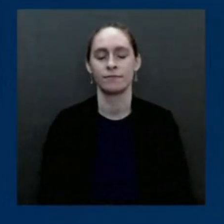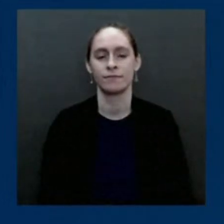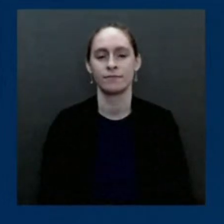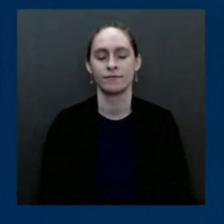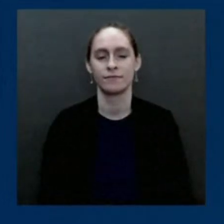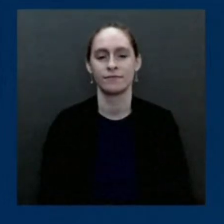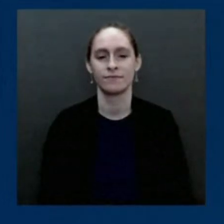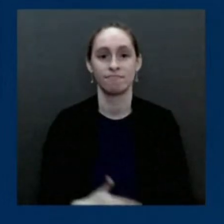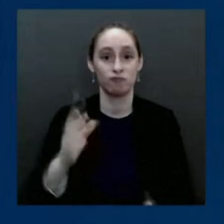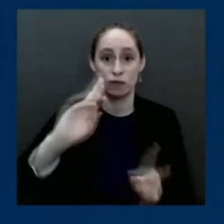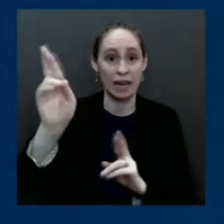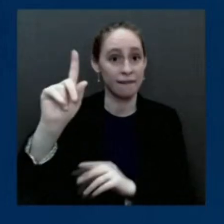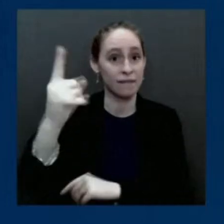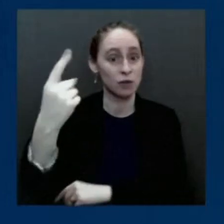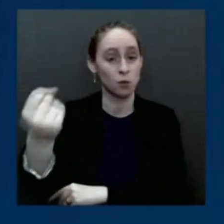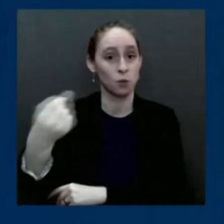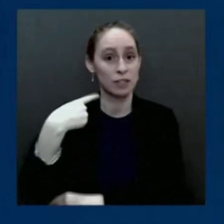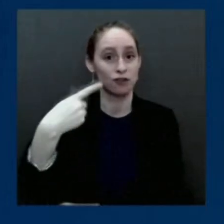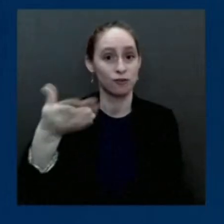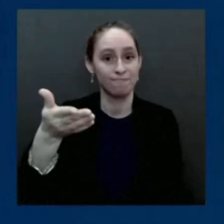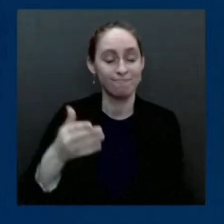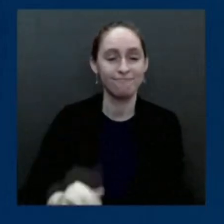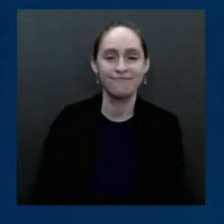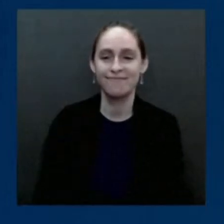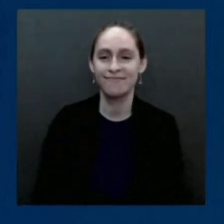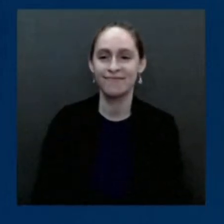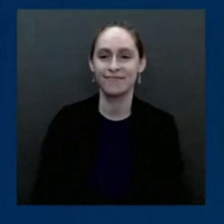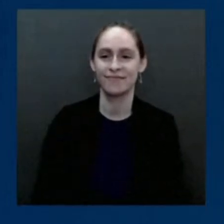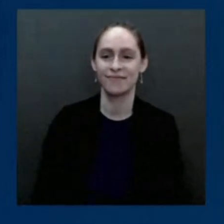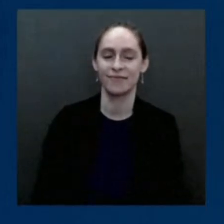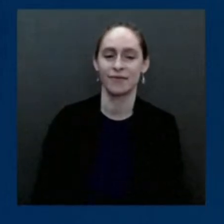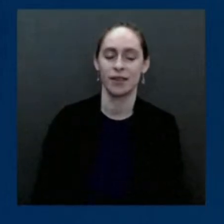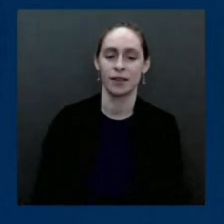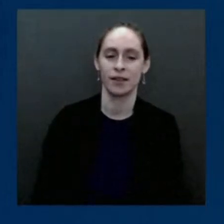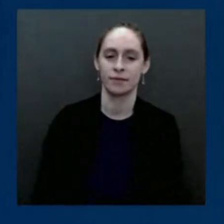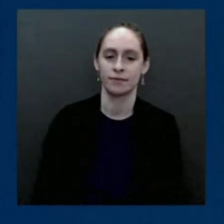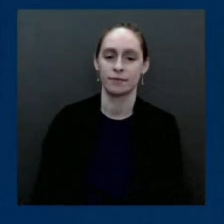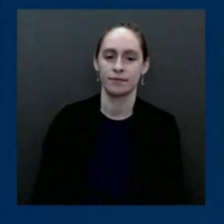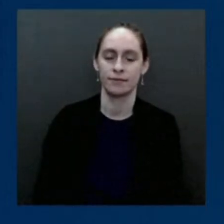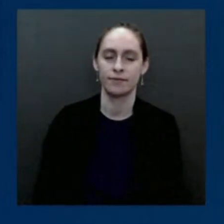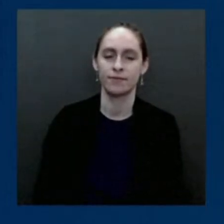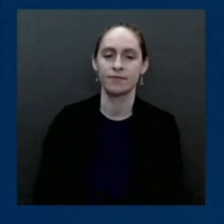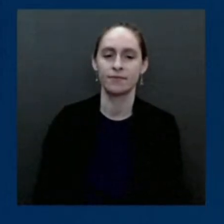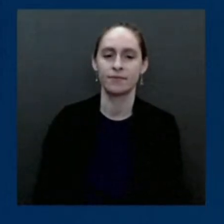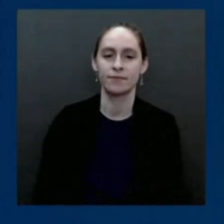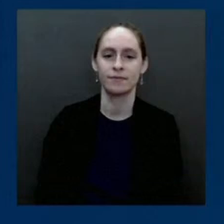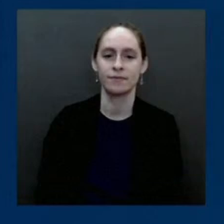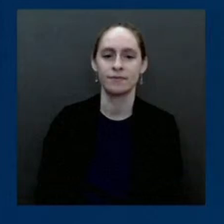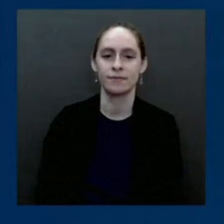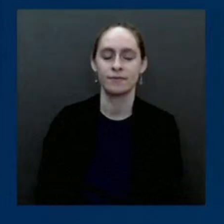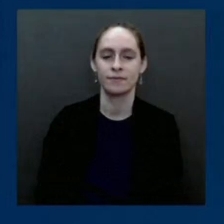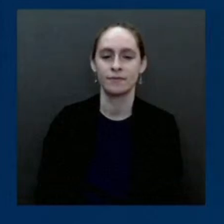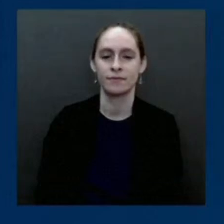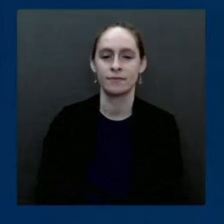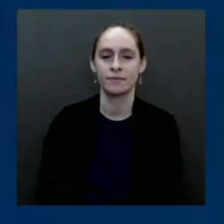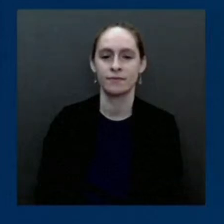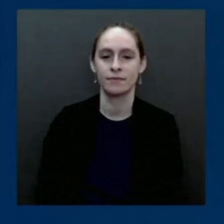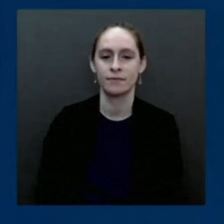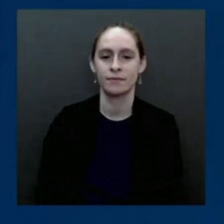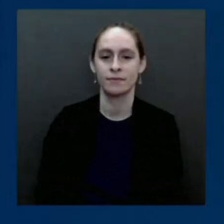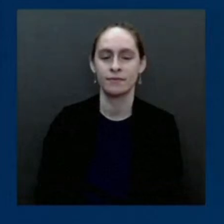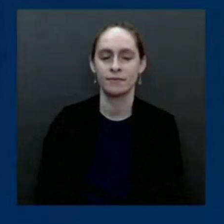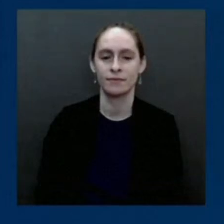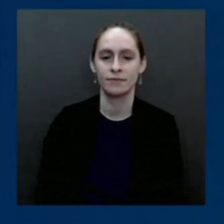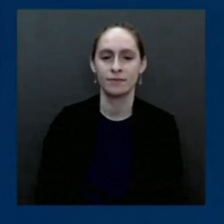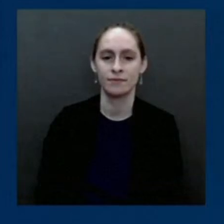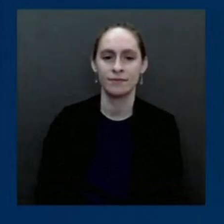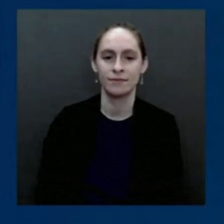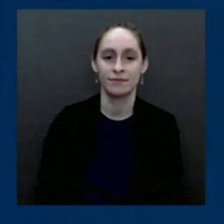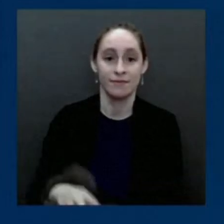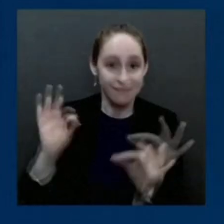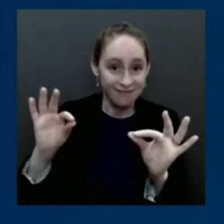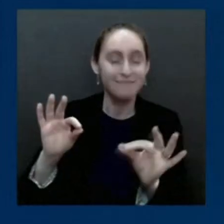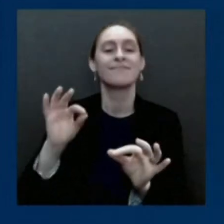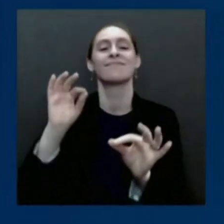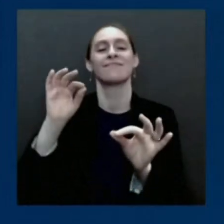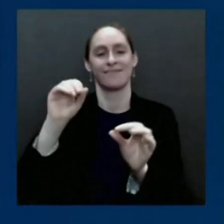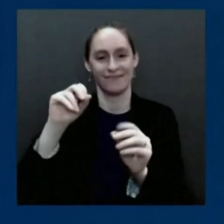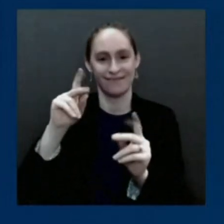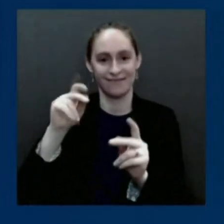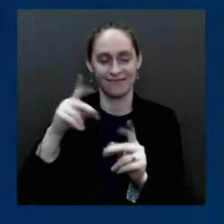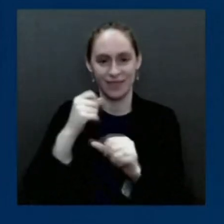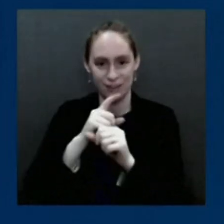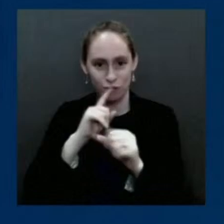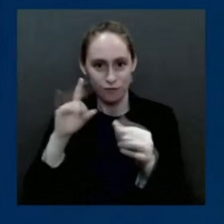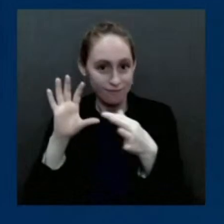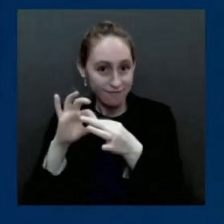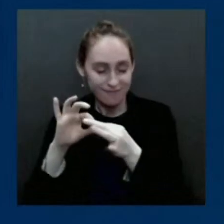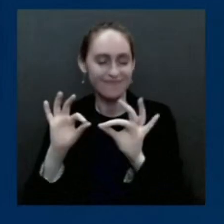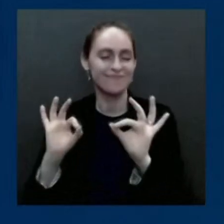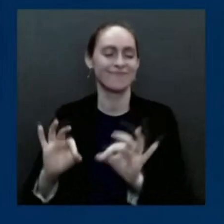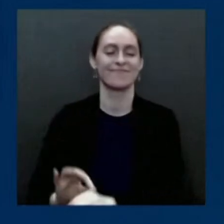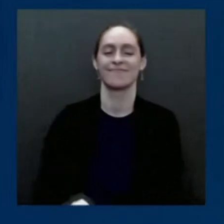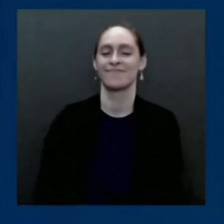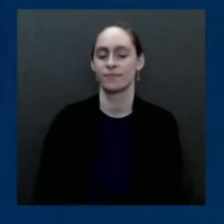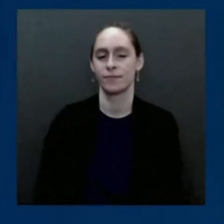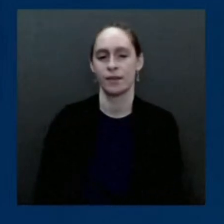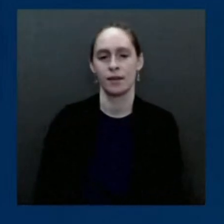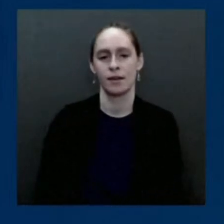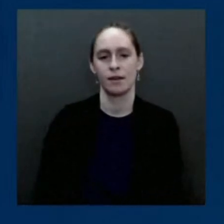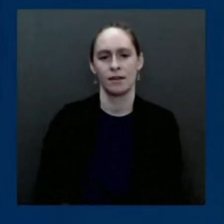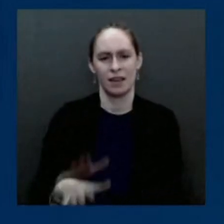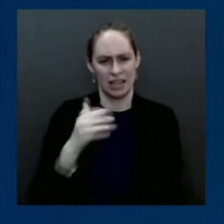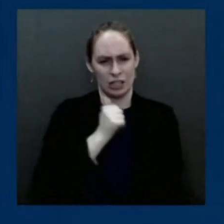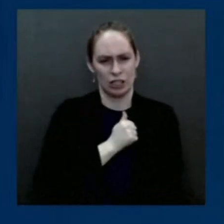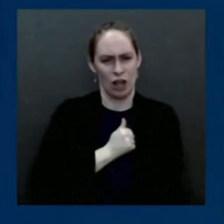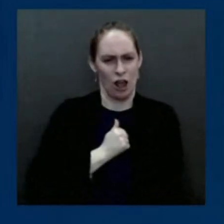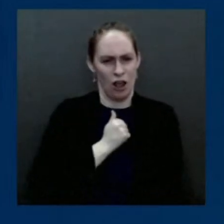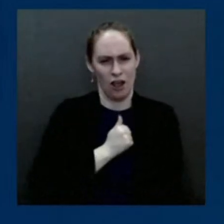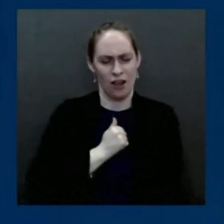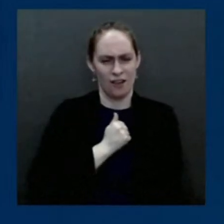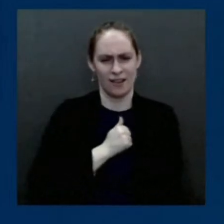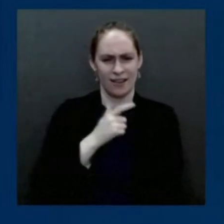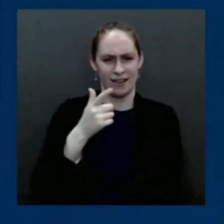FIRST LET'S GO TO RICARDO AT